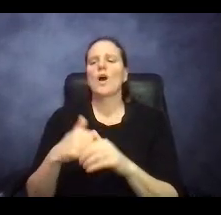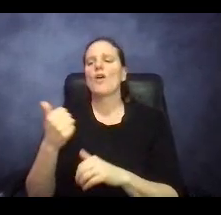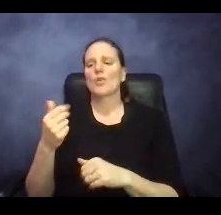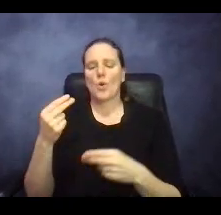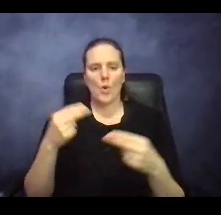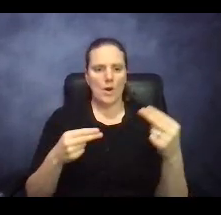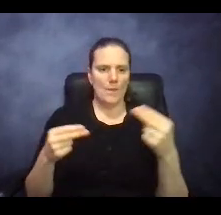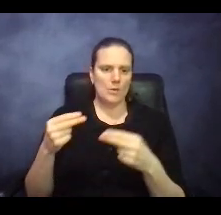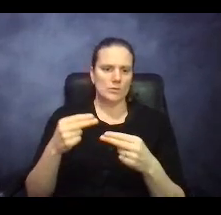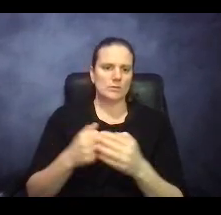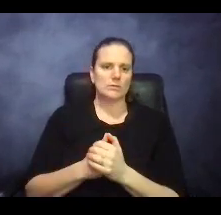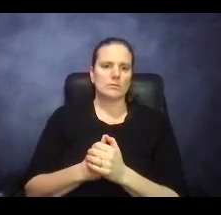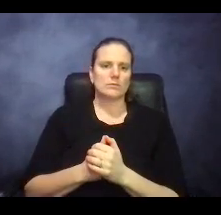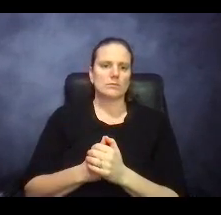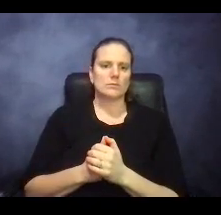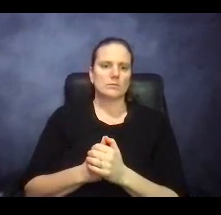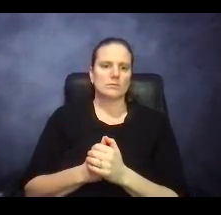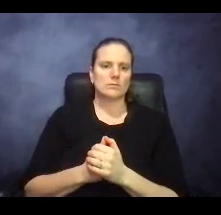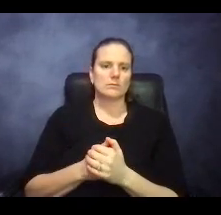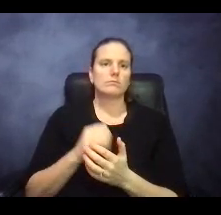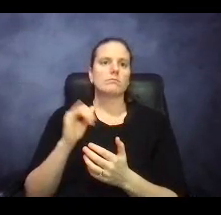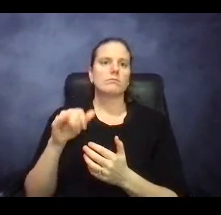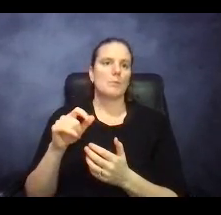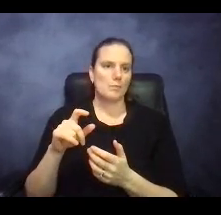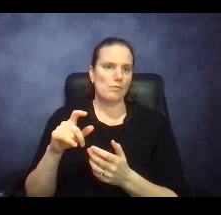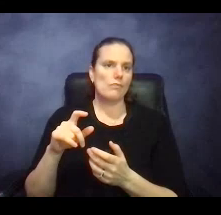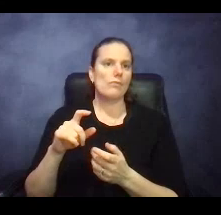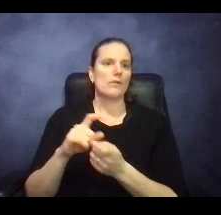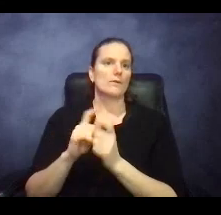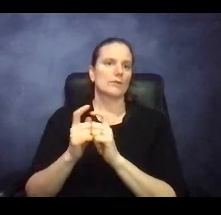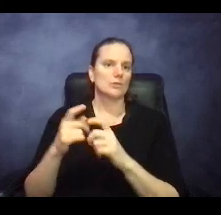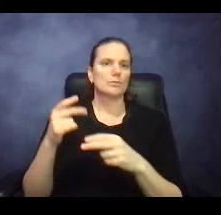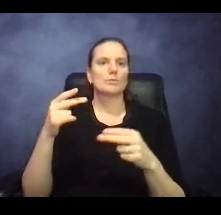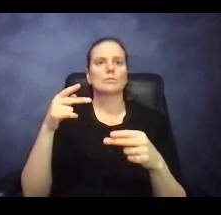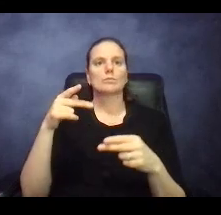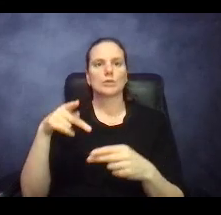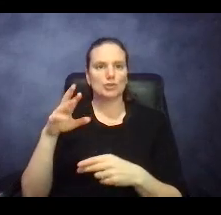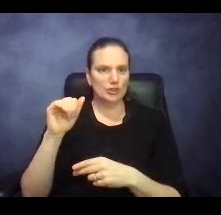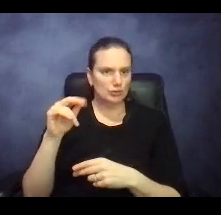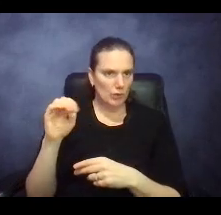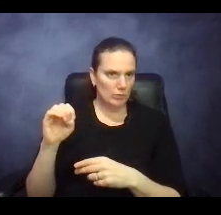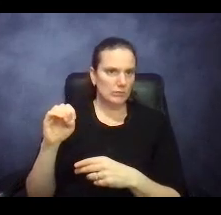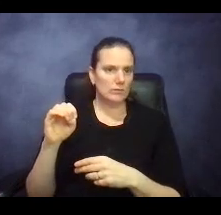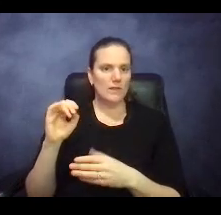But then this gets converted into progesterone, one of the first hormones to drop in perimenopause. And then that gets converted over to cortisol.